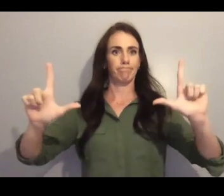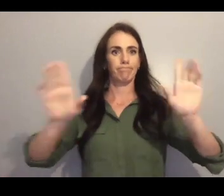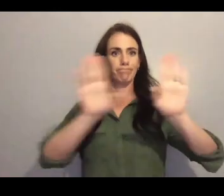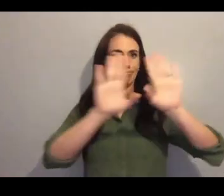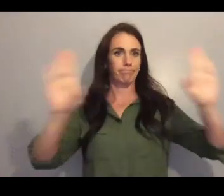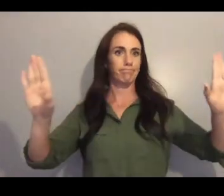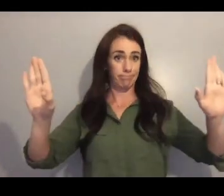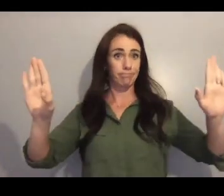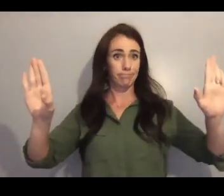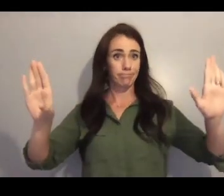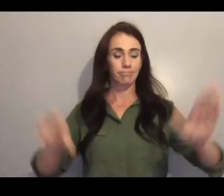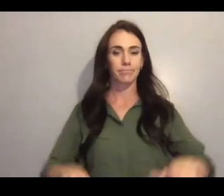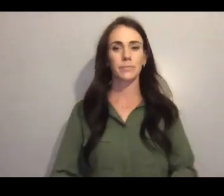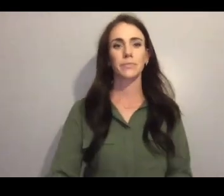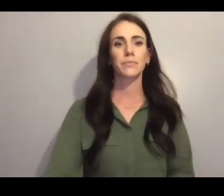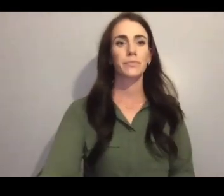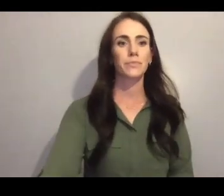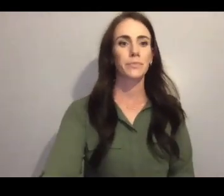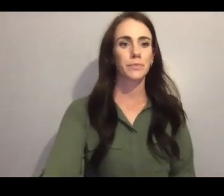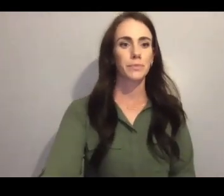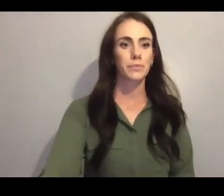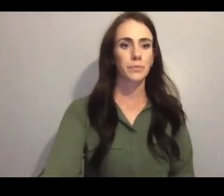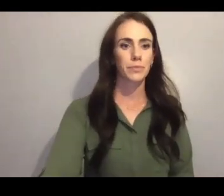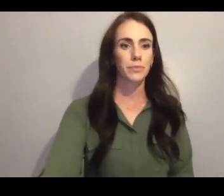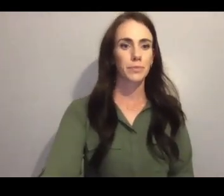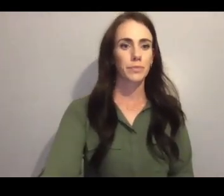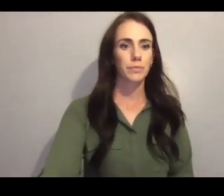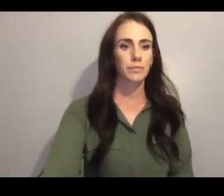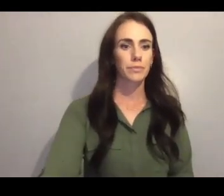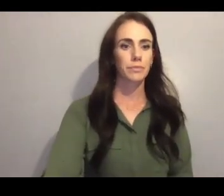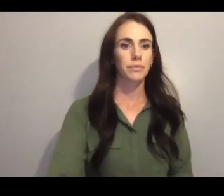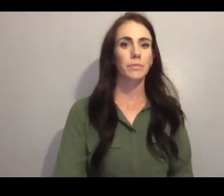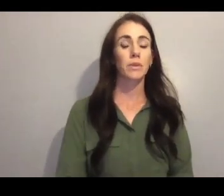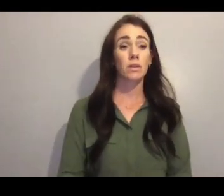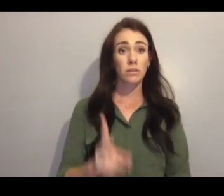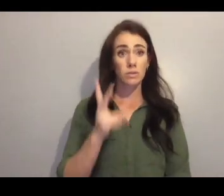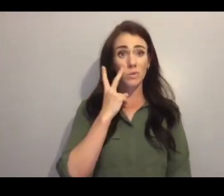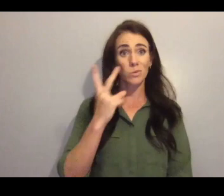laid out on the ground we would put it in front of us to be able to visualize.